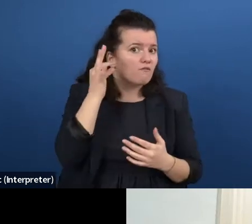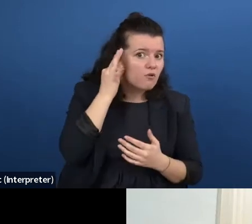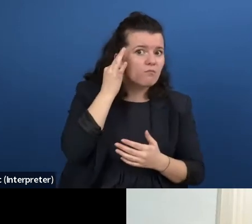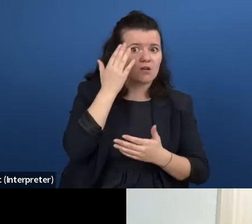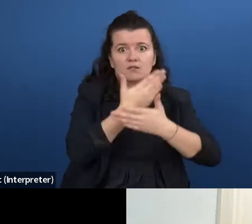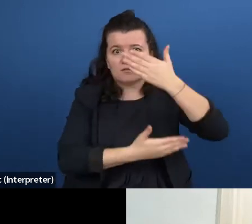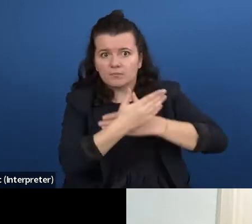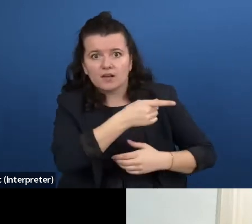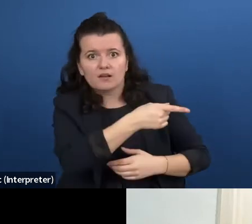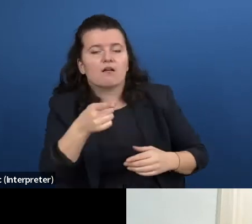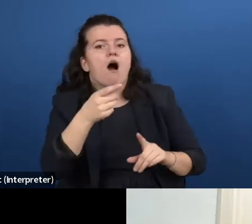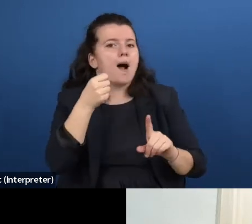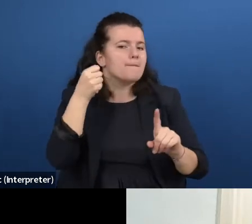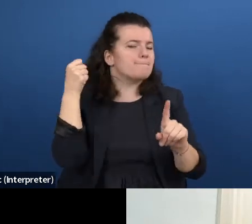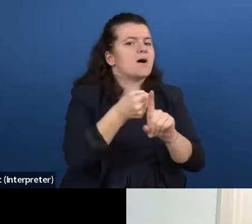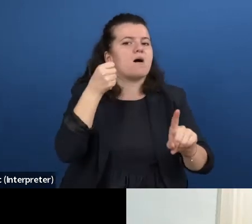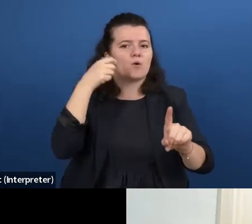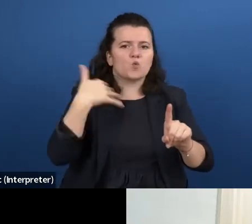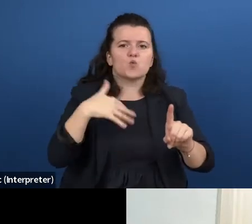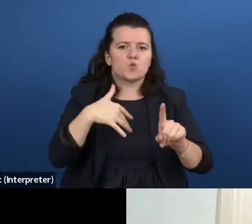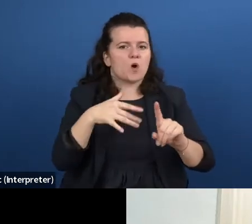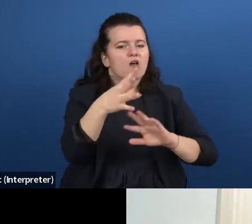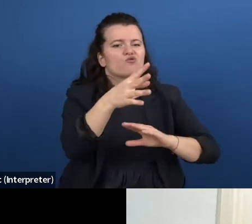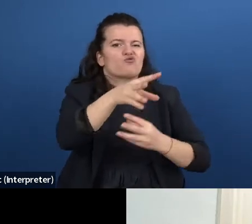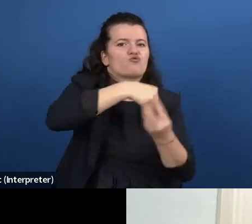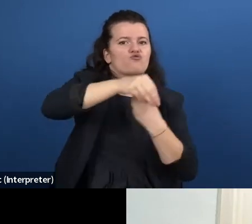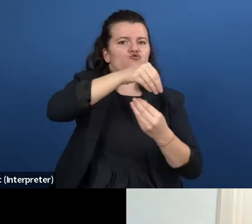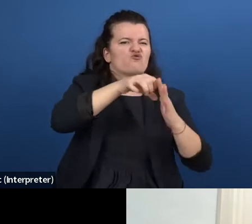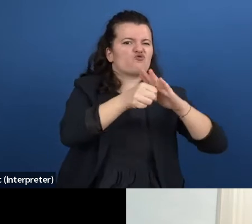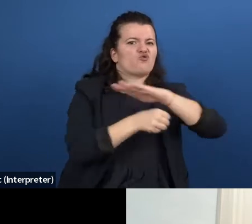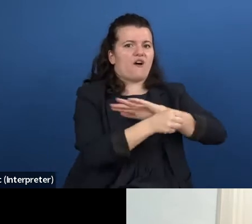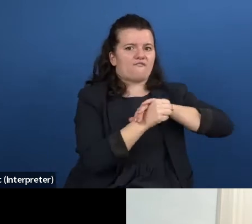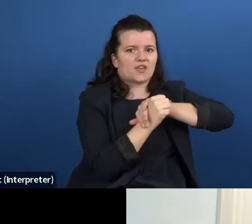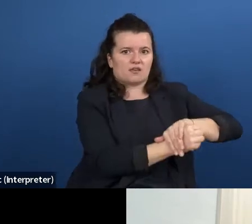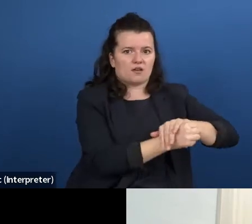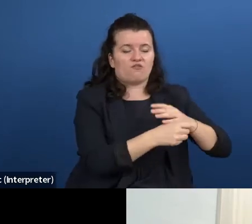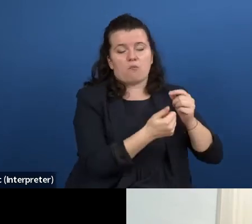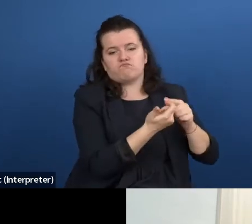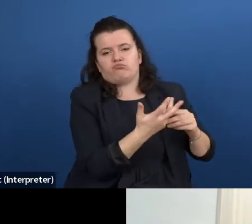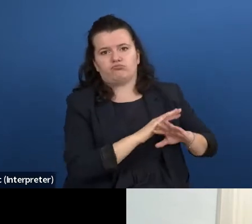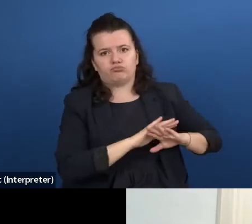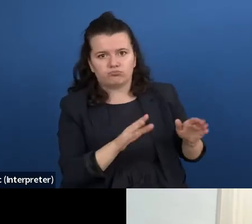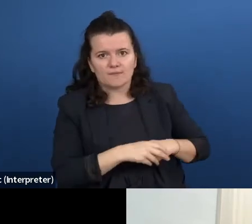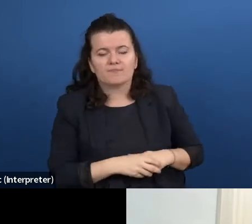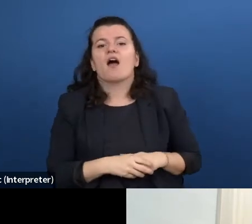We've identified four factors leading women and girls with disabilities to get higher risks of trafficking.